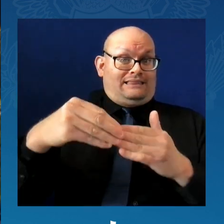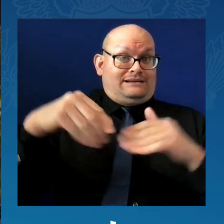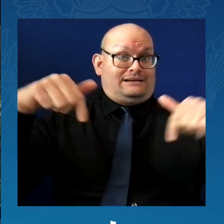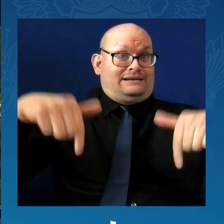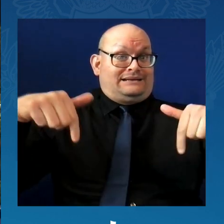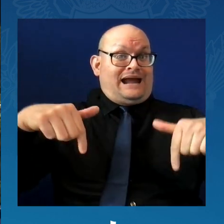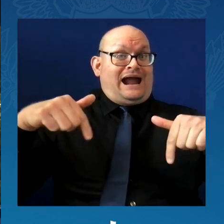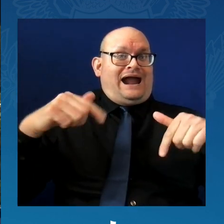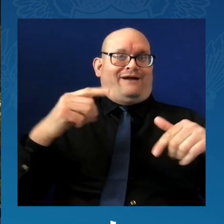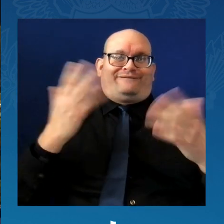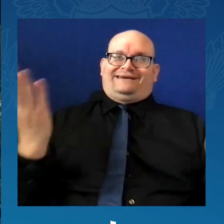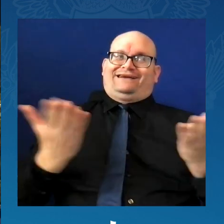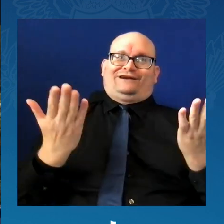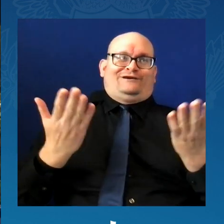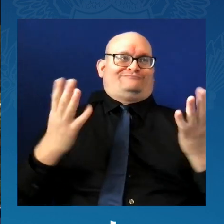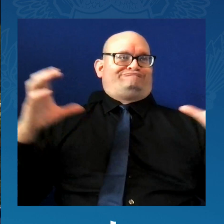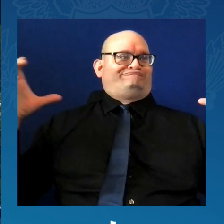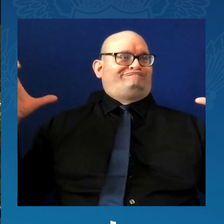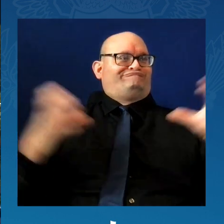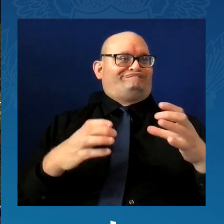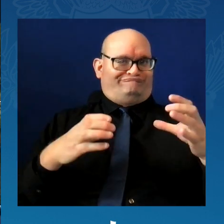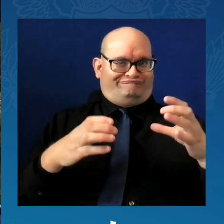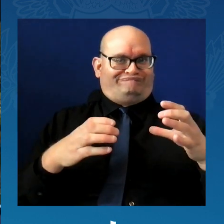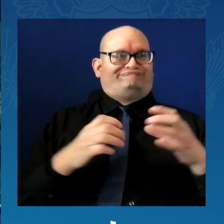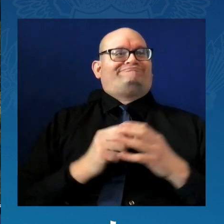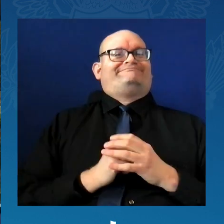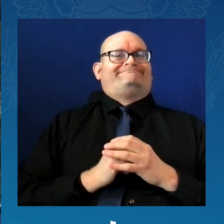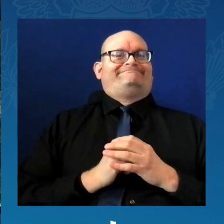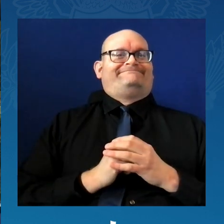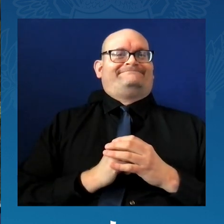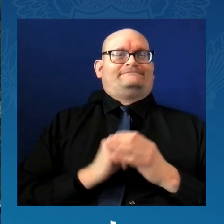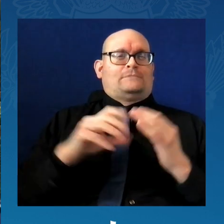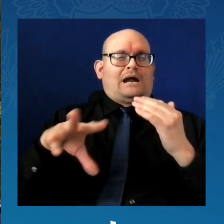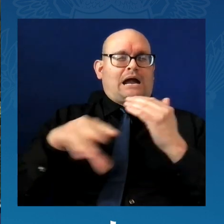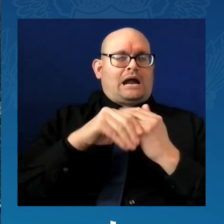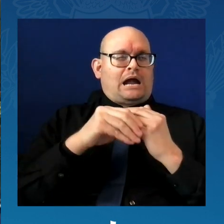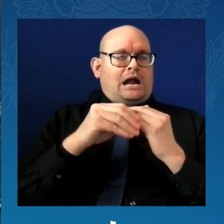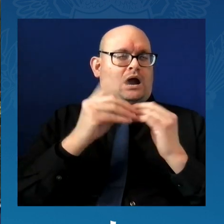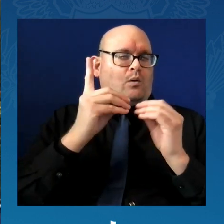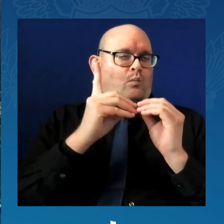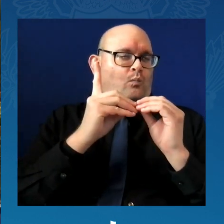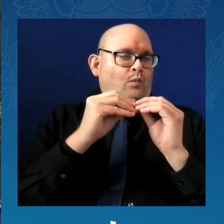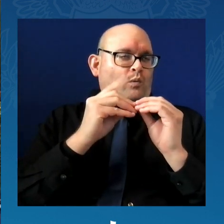And I would add one more quote from Kennedy speech 60 years ago.